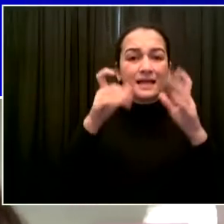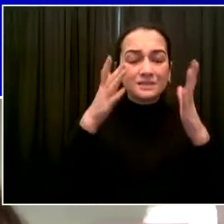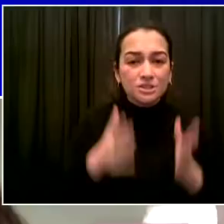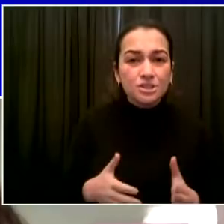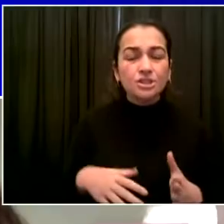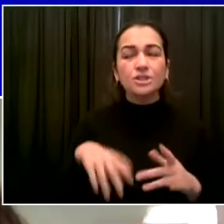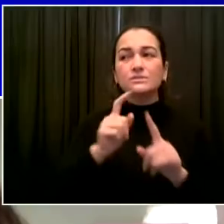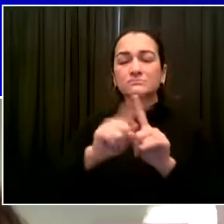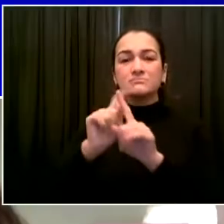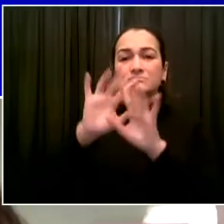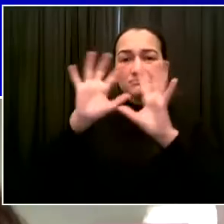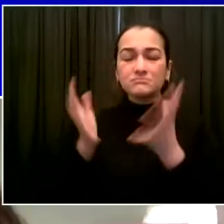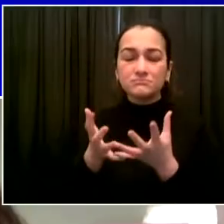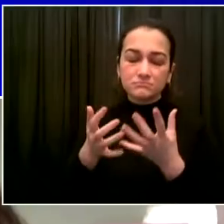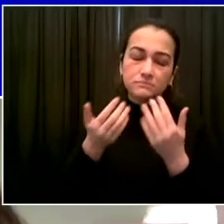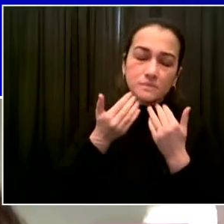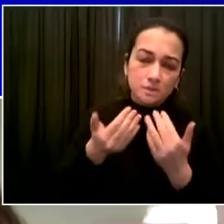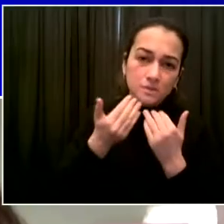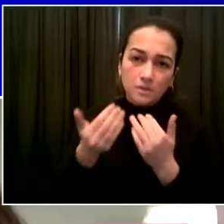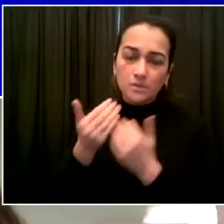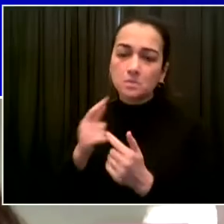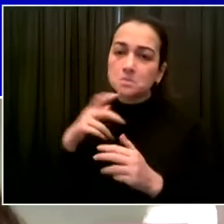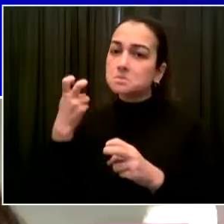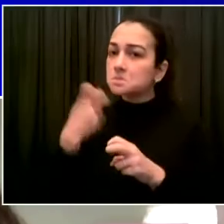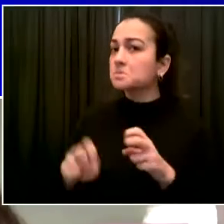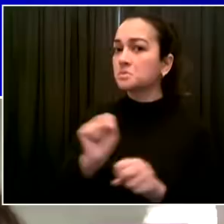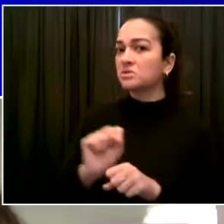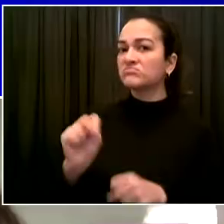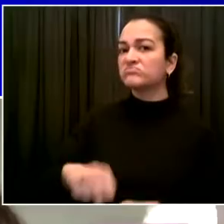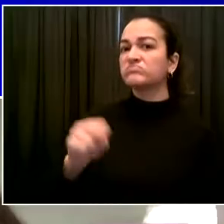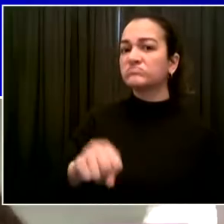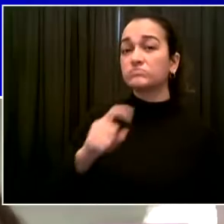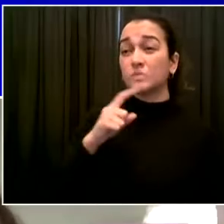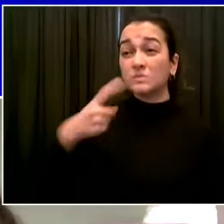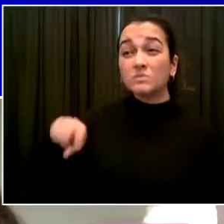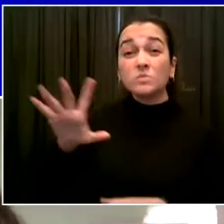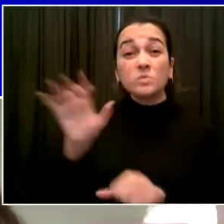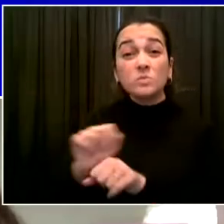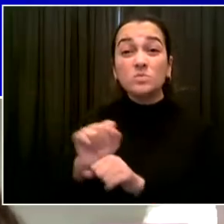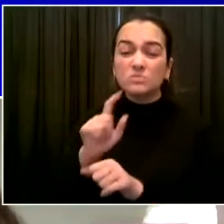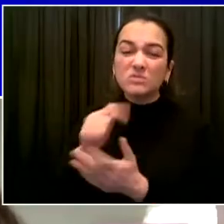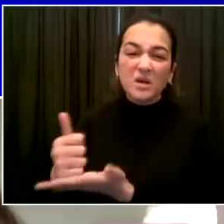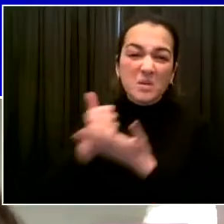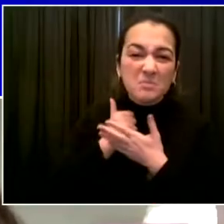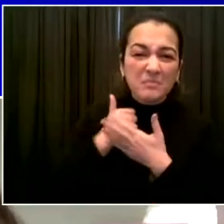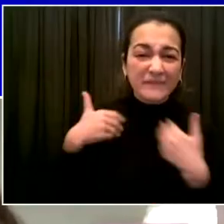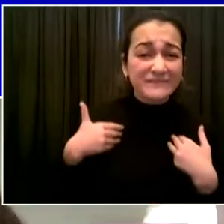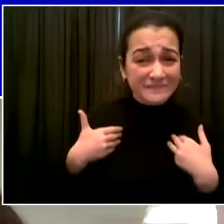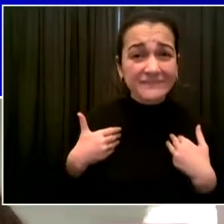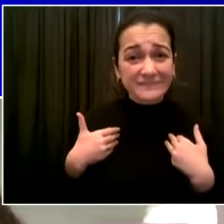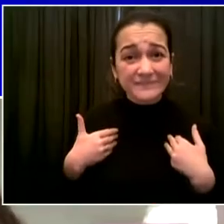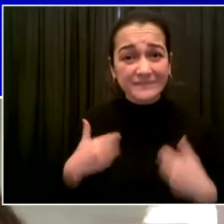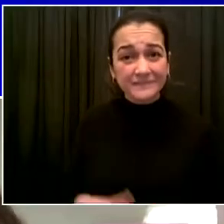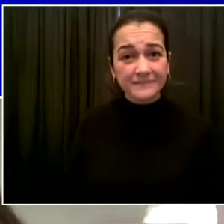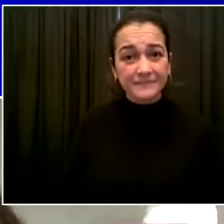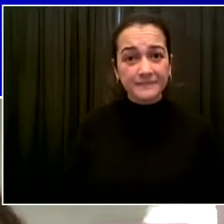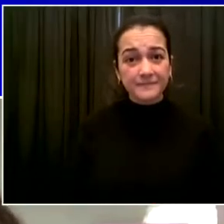FOLKS WERE GIVING THEIR ALL TO GET E MORAND MORE PEOPLE VACCINATED AND GET PEOPLE THERE BOOSTERS AND IT